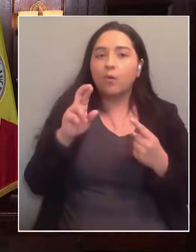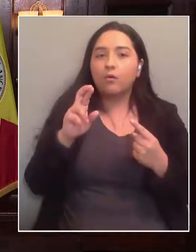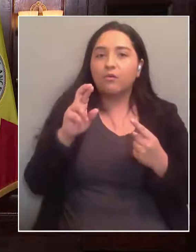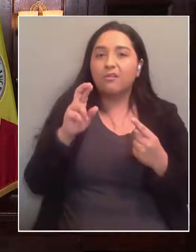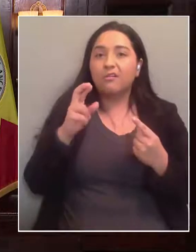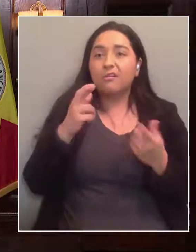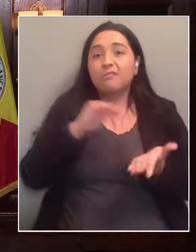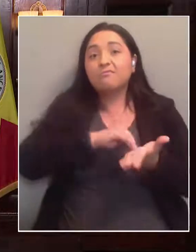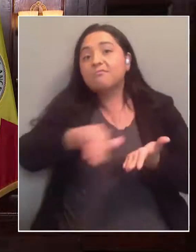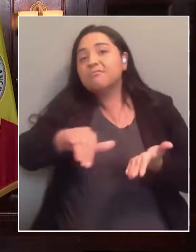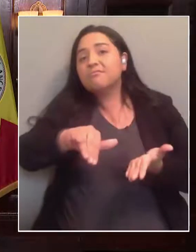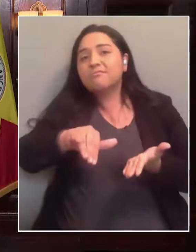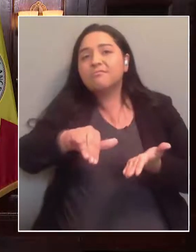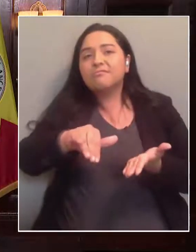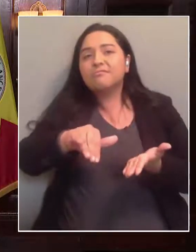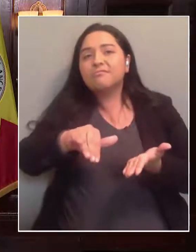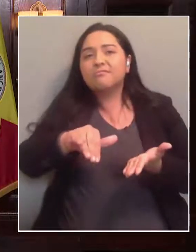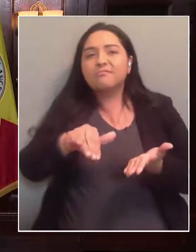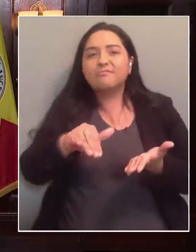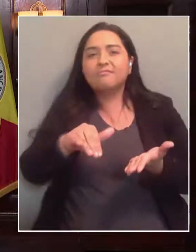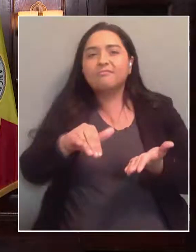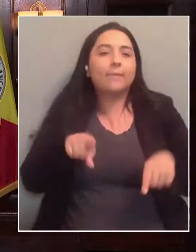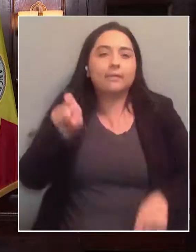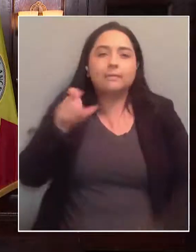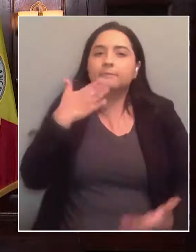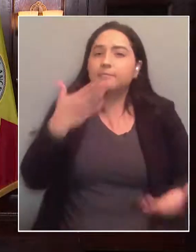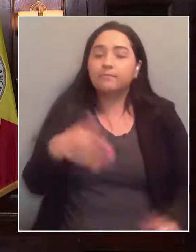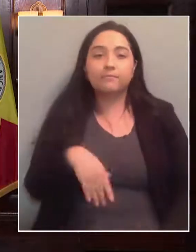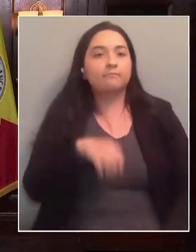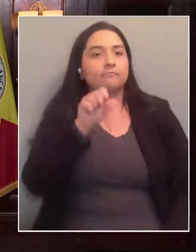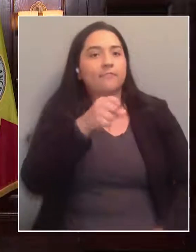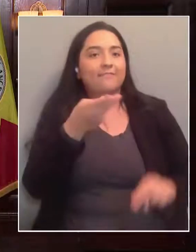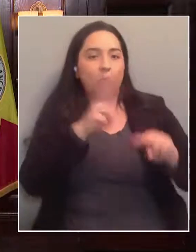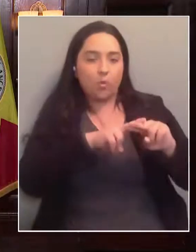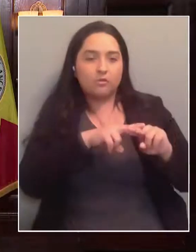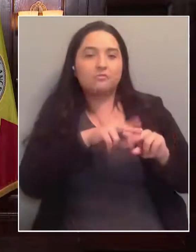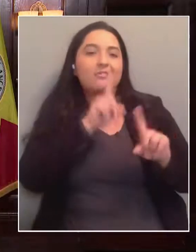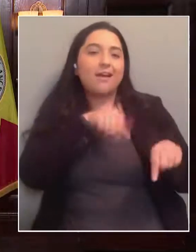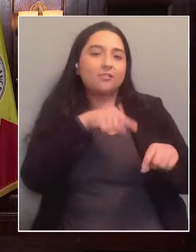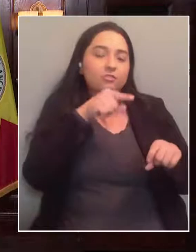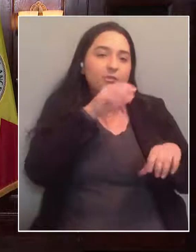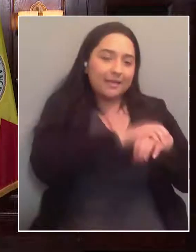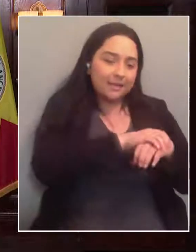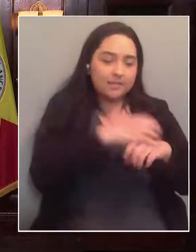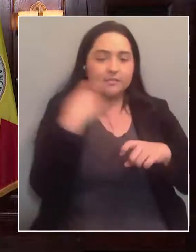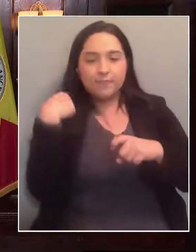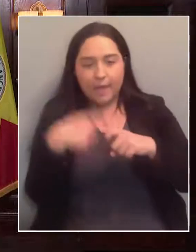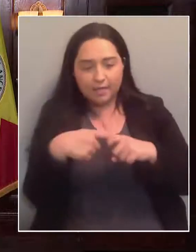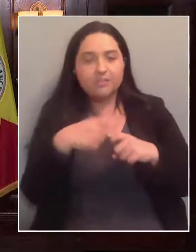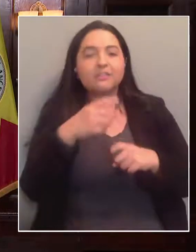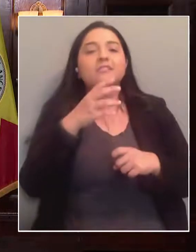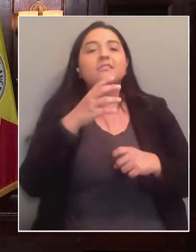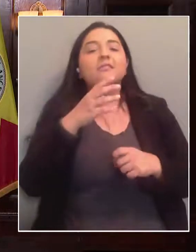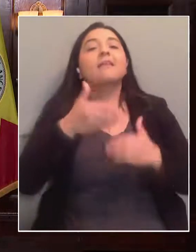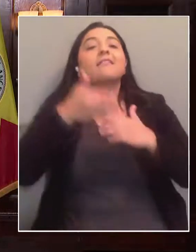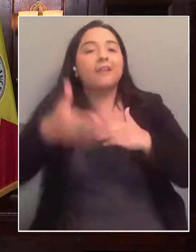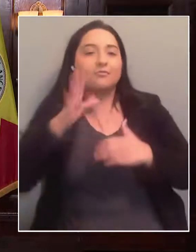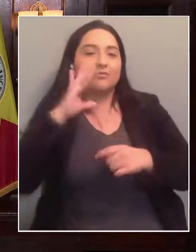CONNECTIONS OR ARE WE GOING TO LET THEM SLIDE. GRACIAS. Mayor Garcetti: THANK YOU,